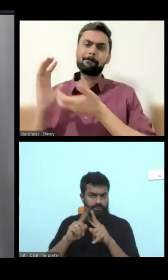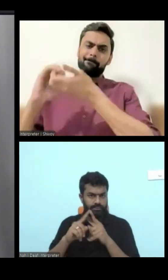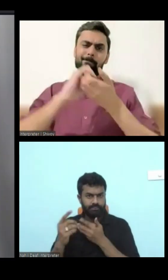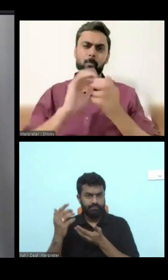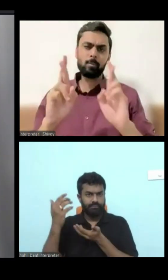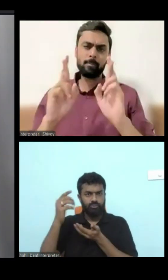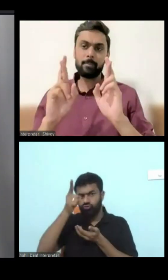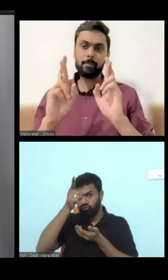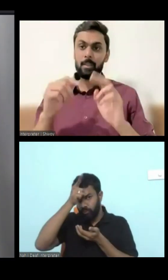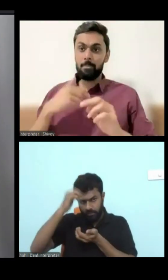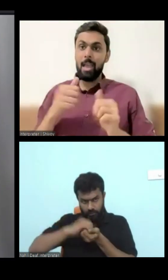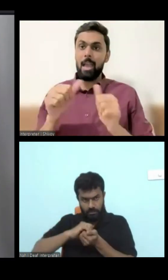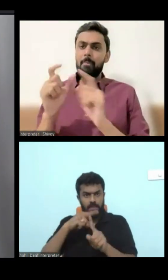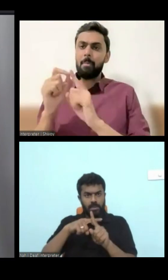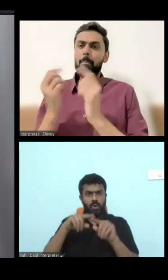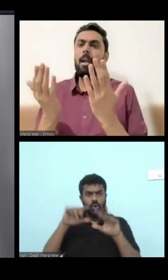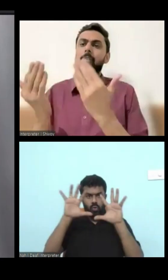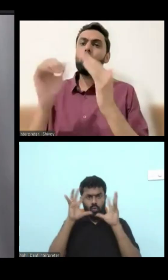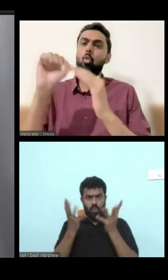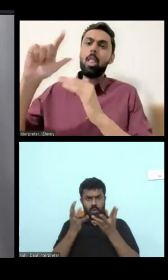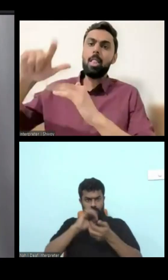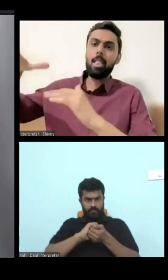Typing Tutor available in their languages, in their regional languages.